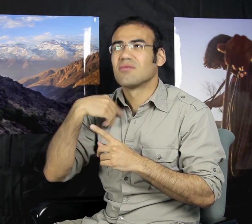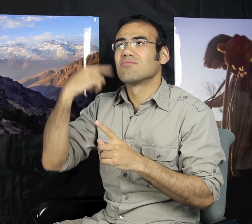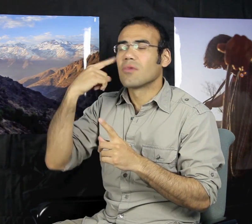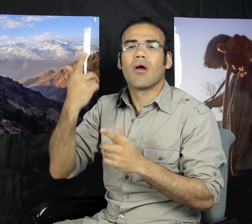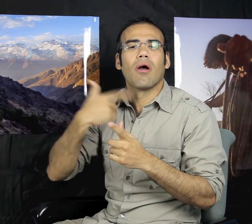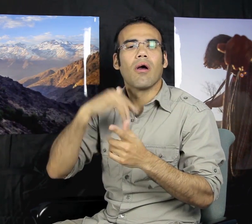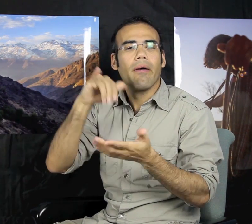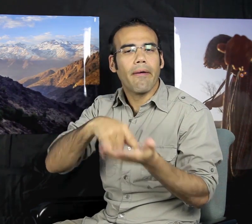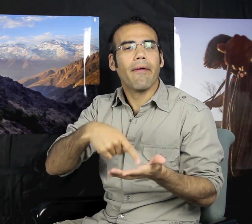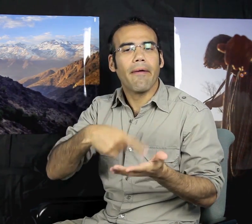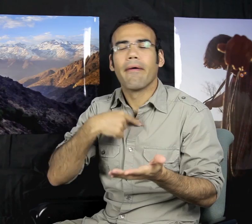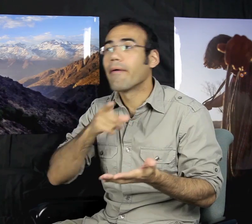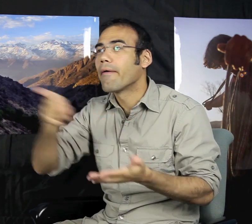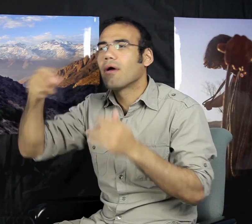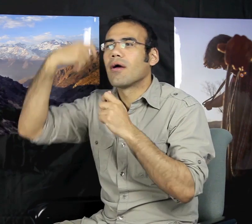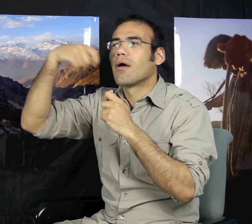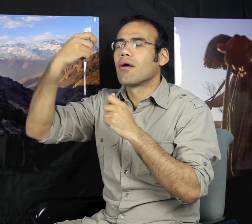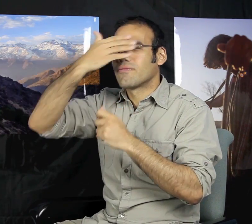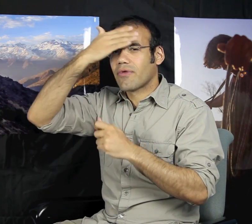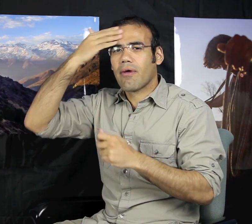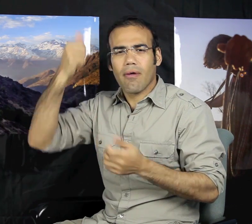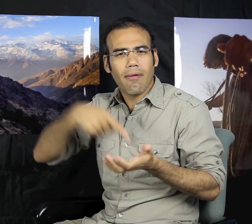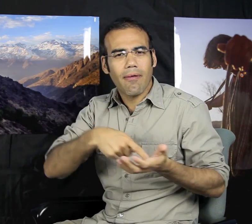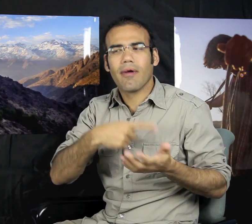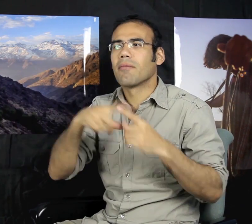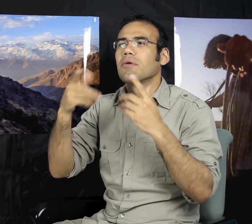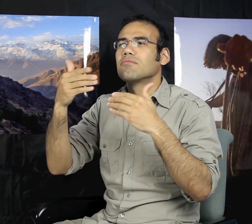So yeah, I got wrapped up in the filming major and completely forgot about my true goal.